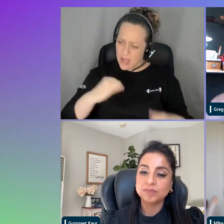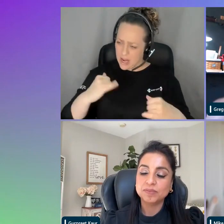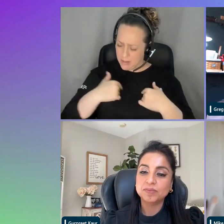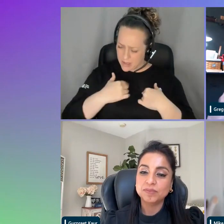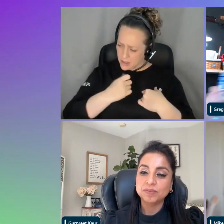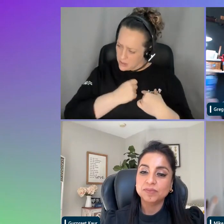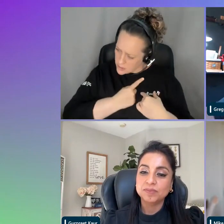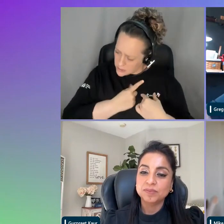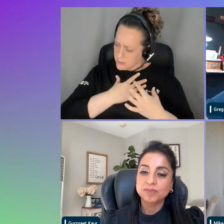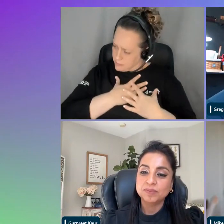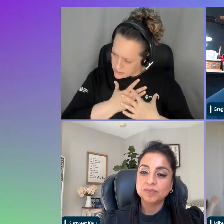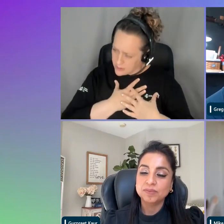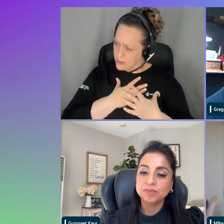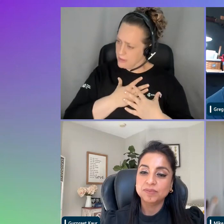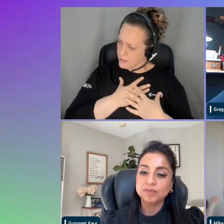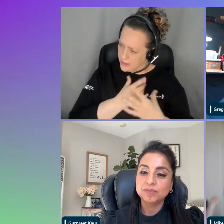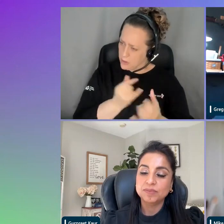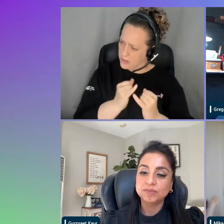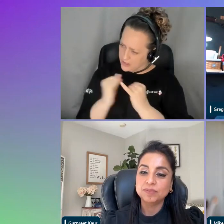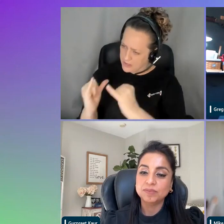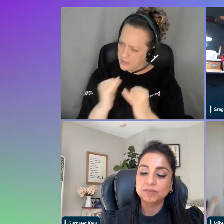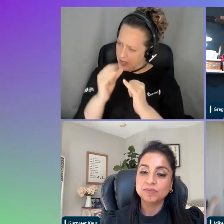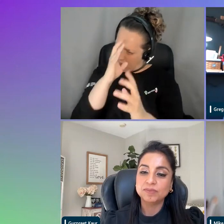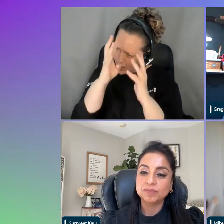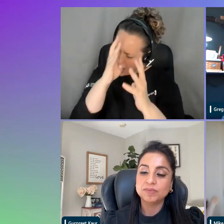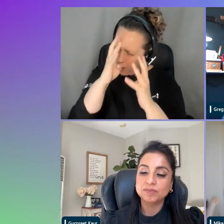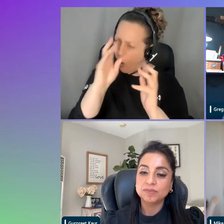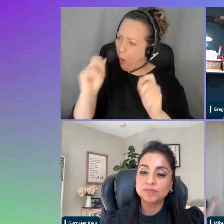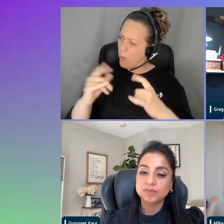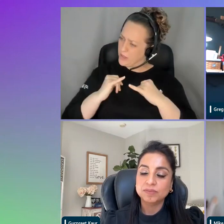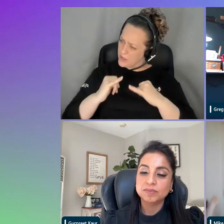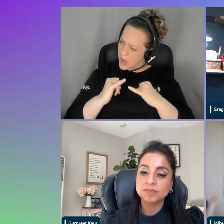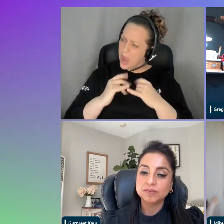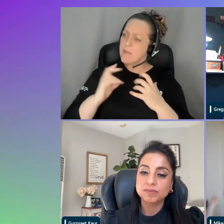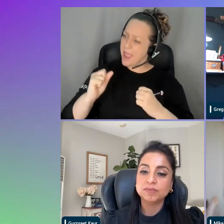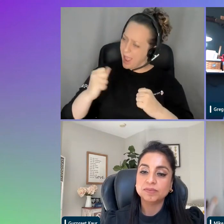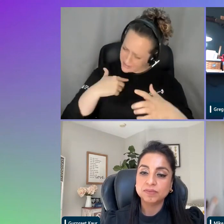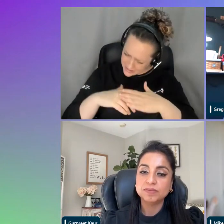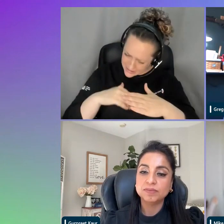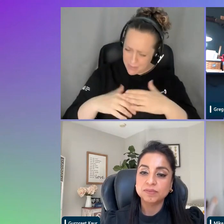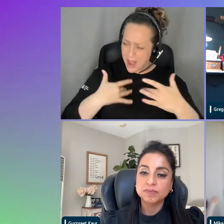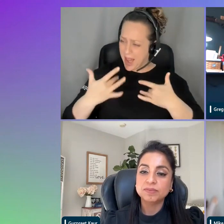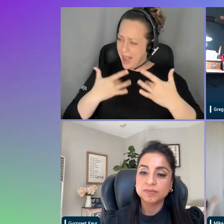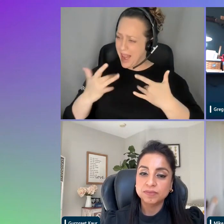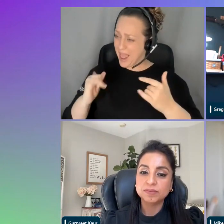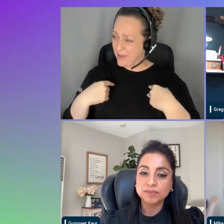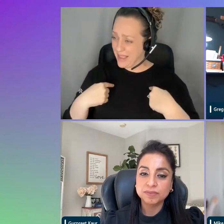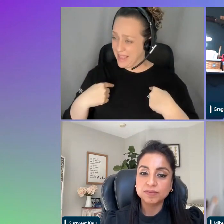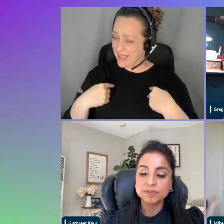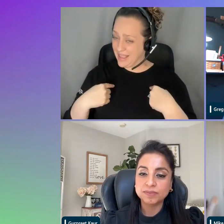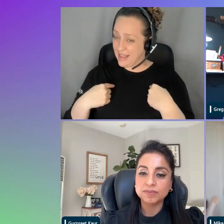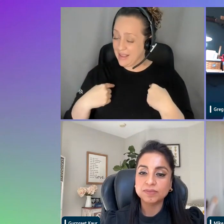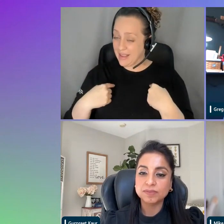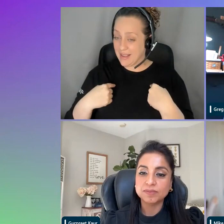them to get the work done and I think that's been one of the really interesting lessons for me along the way, because when I first started, I wanted everybody to be as passionate